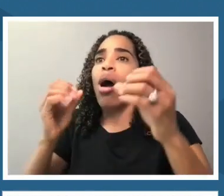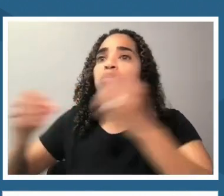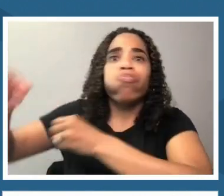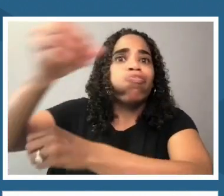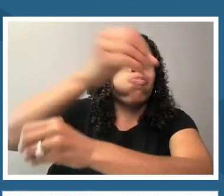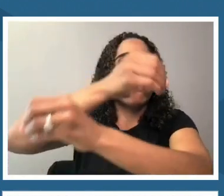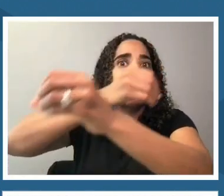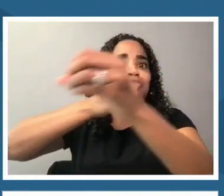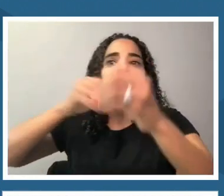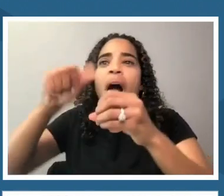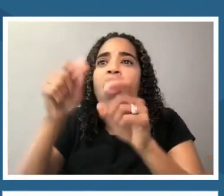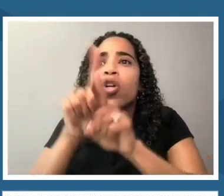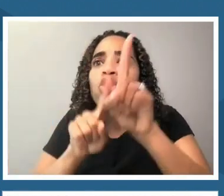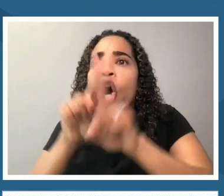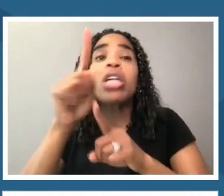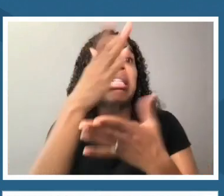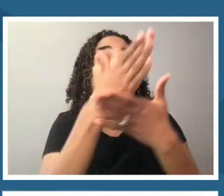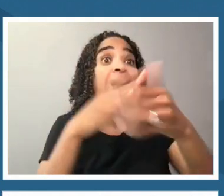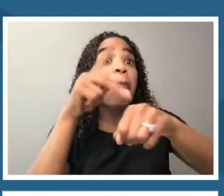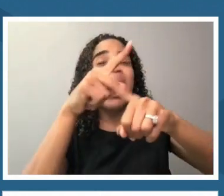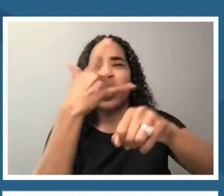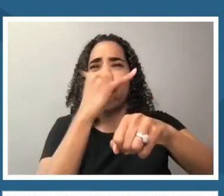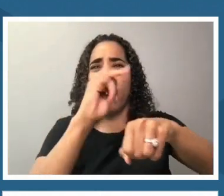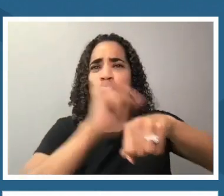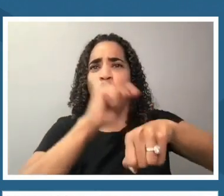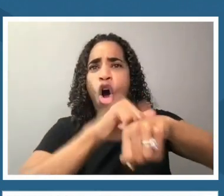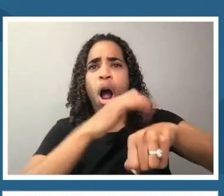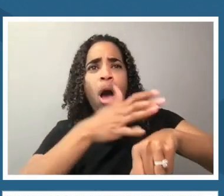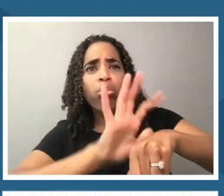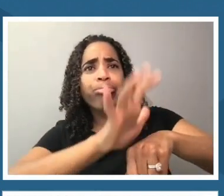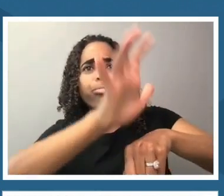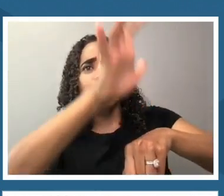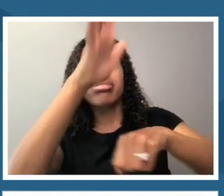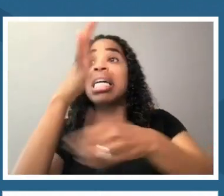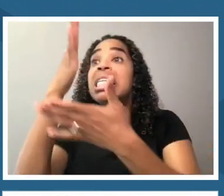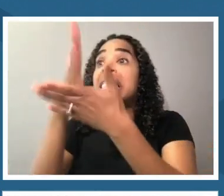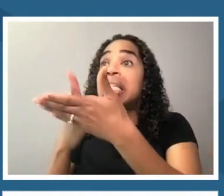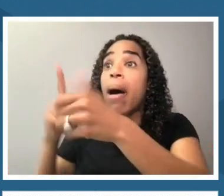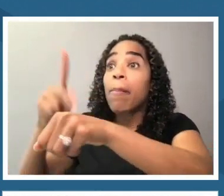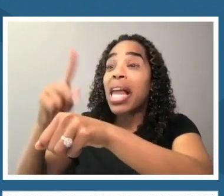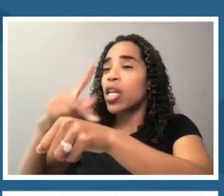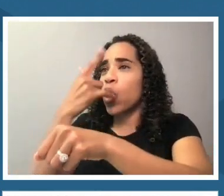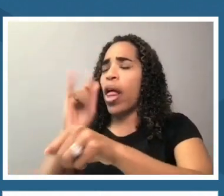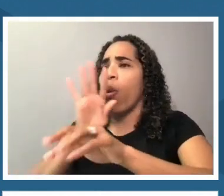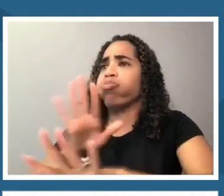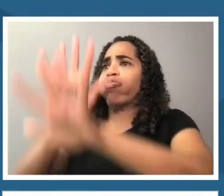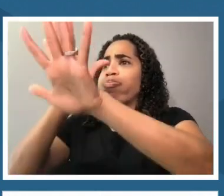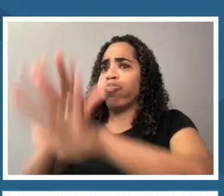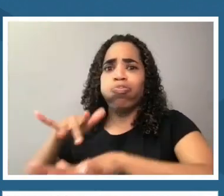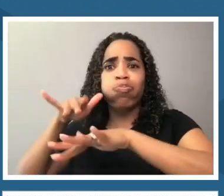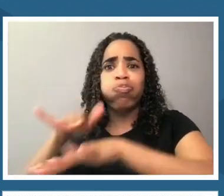rocky planets uh uh water worlds